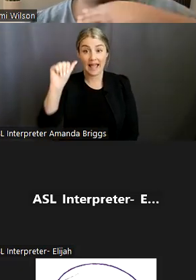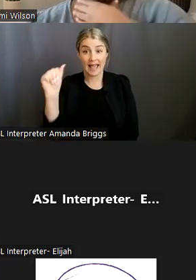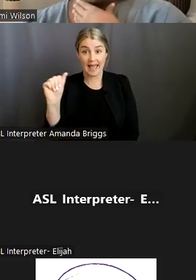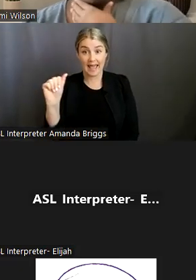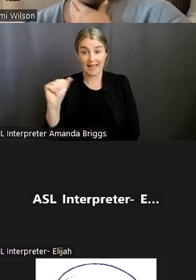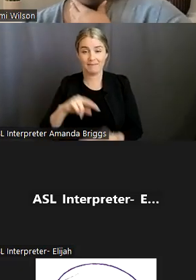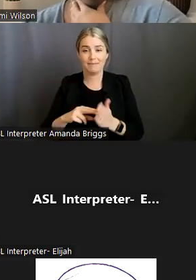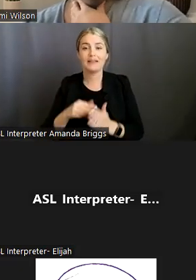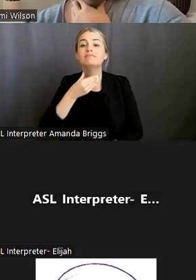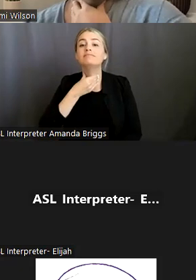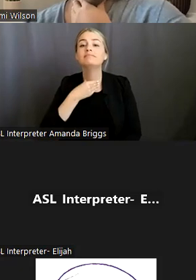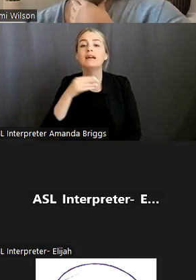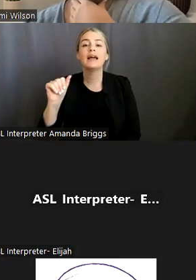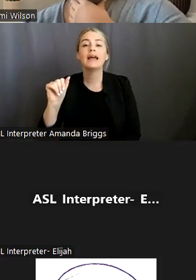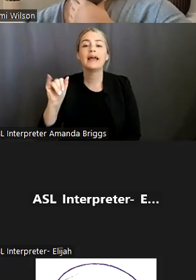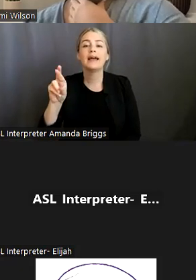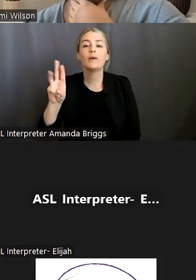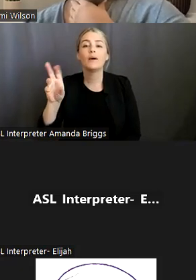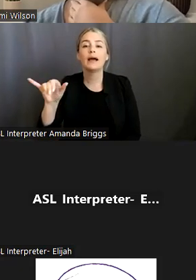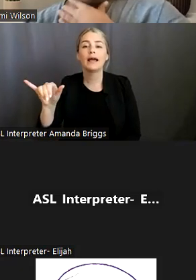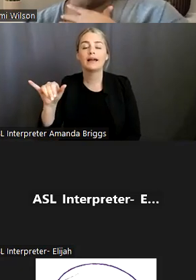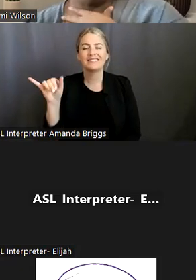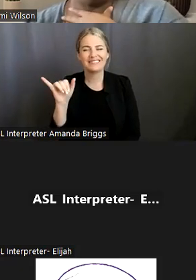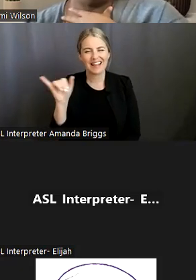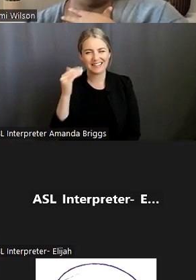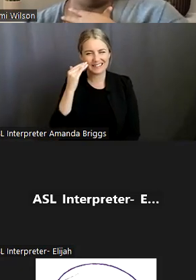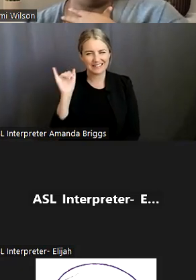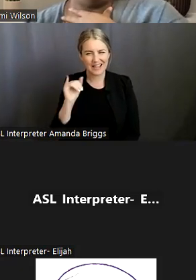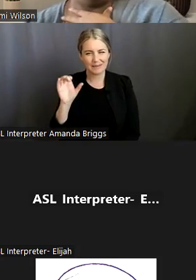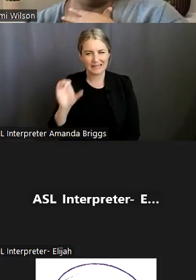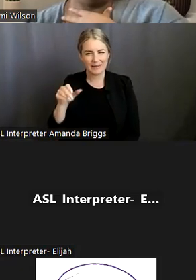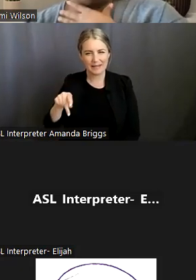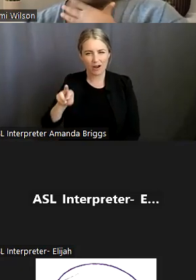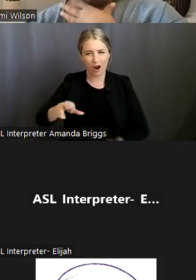sure like you would with our CPR, make sure that their airway is open